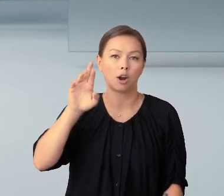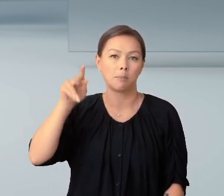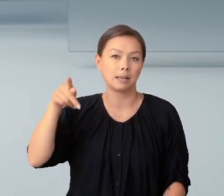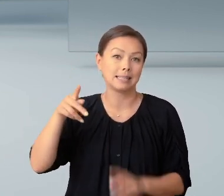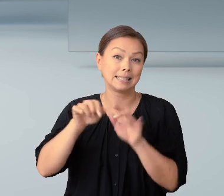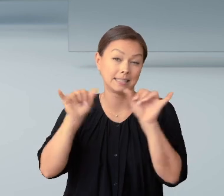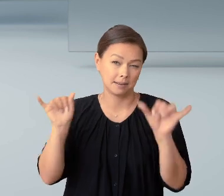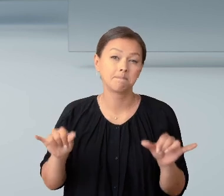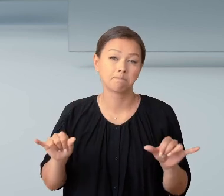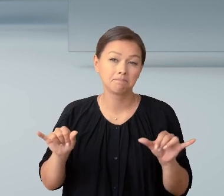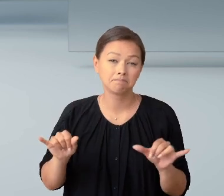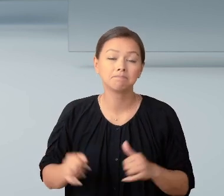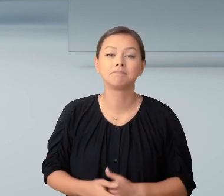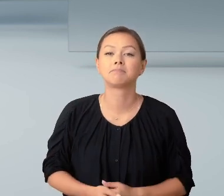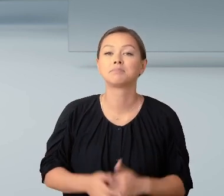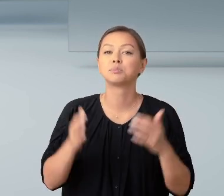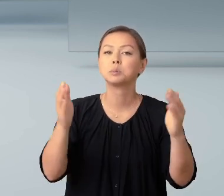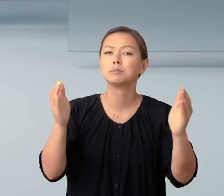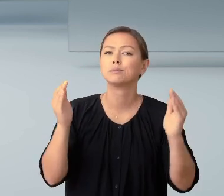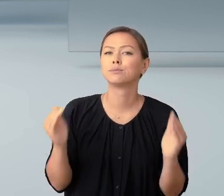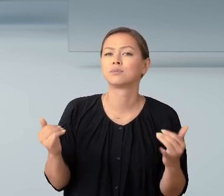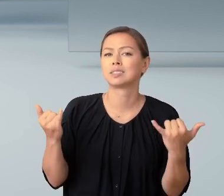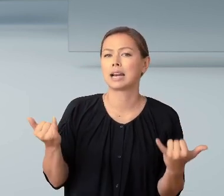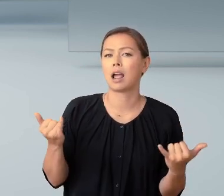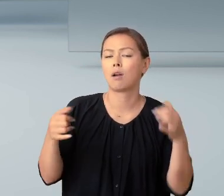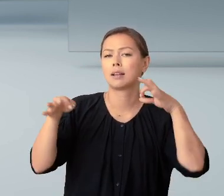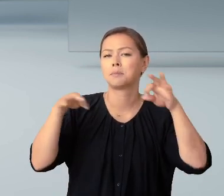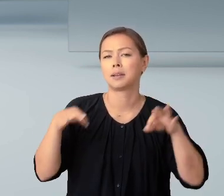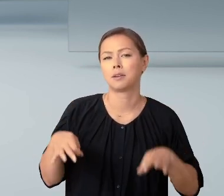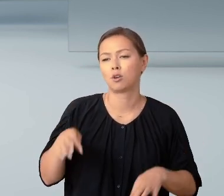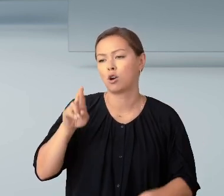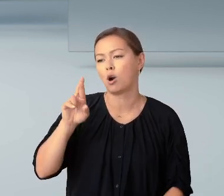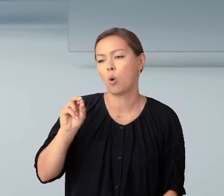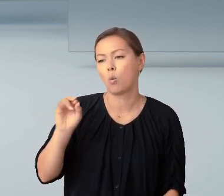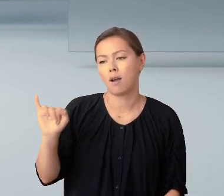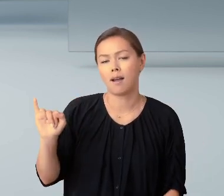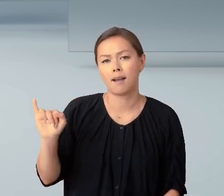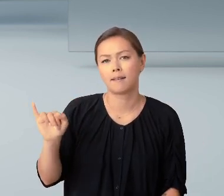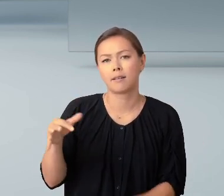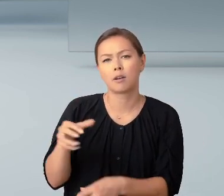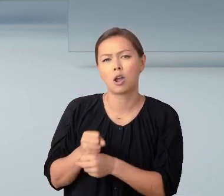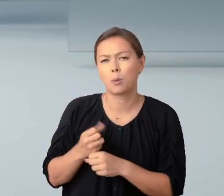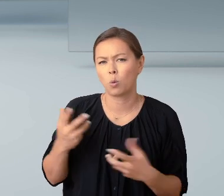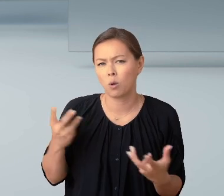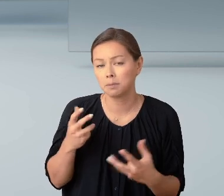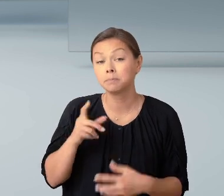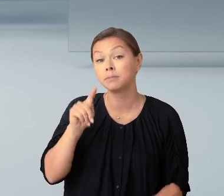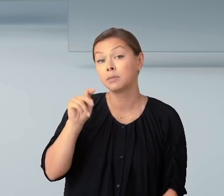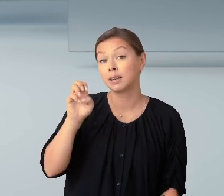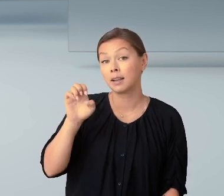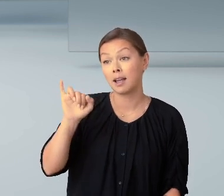what kind of ROI did our customers get, right? So the TEI report